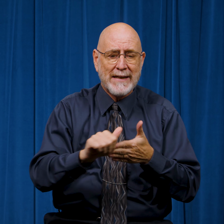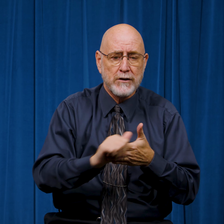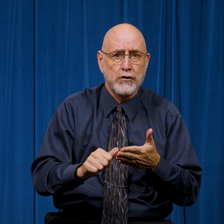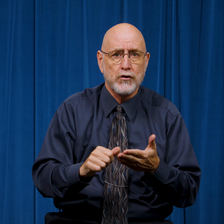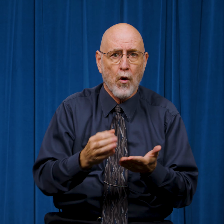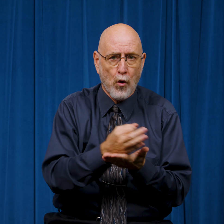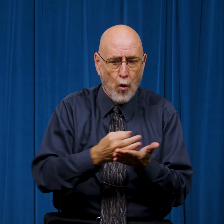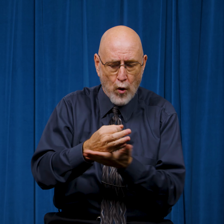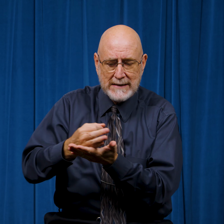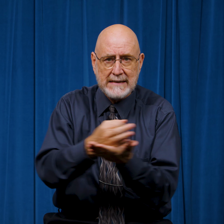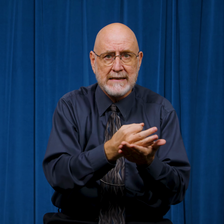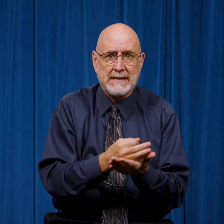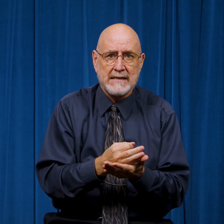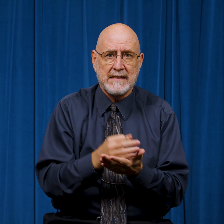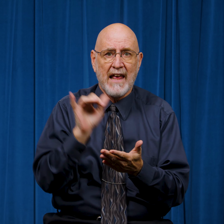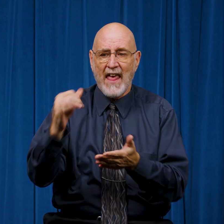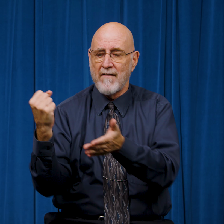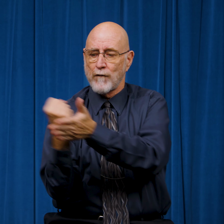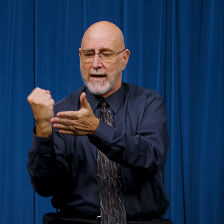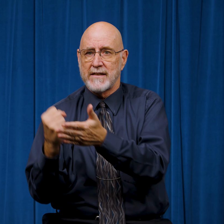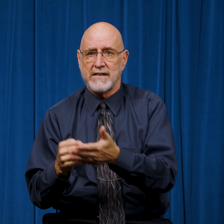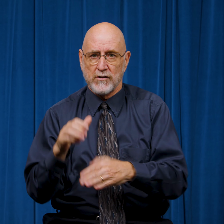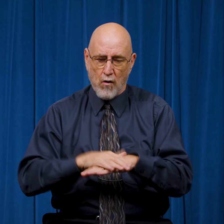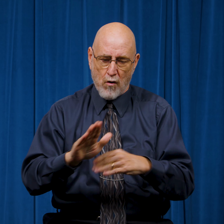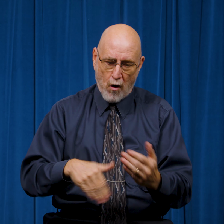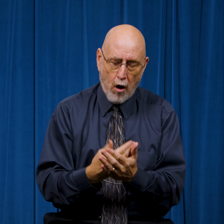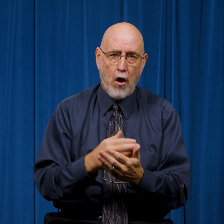to find that this phrase is struck and printed on all U.S. currency,